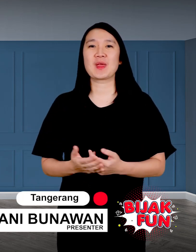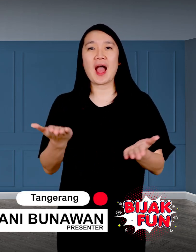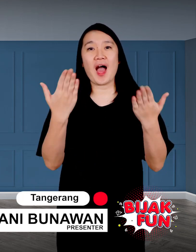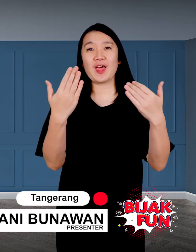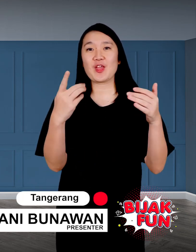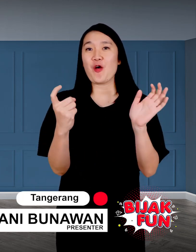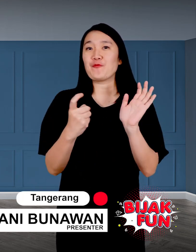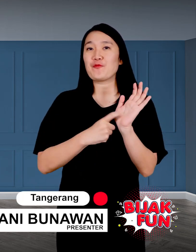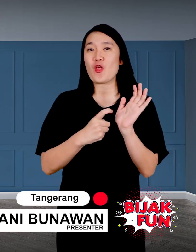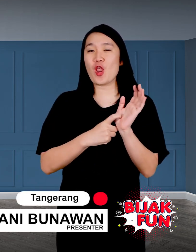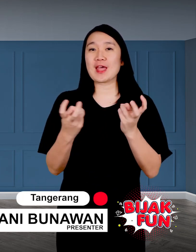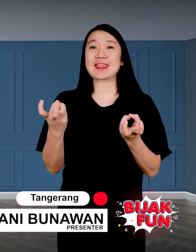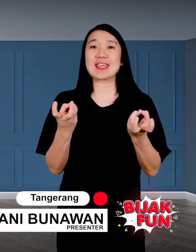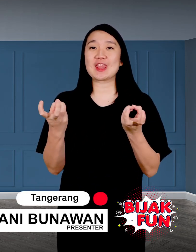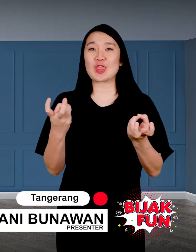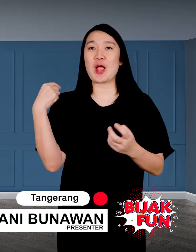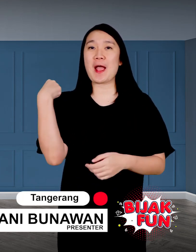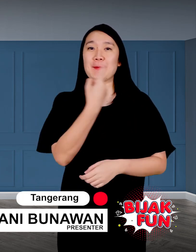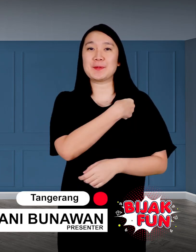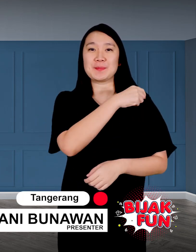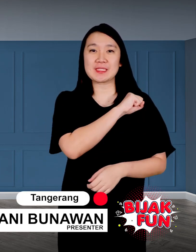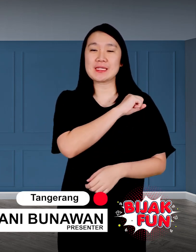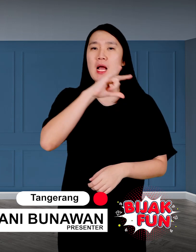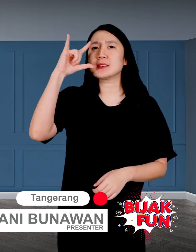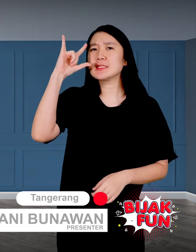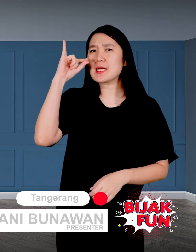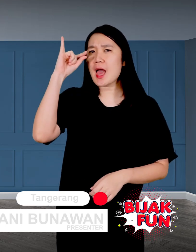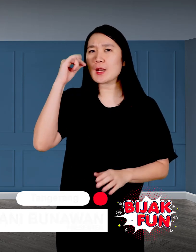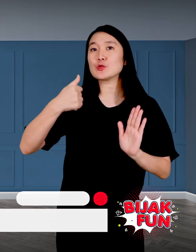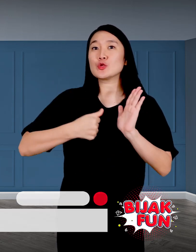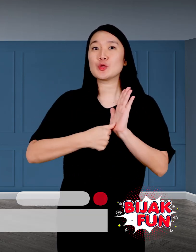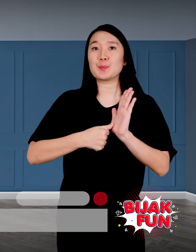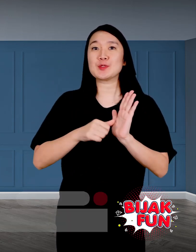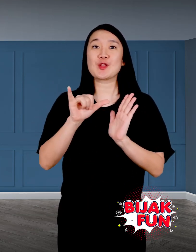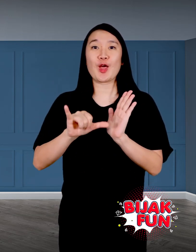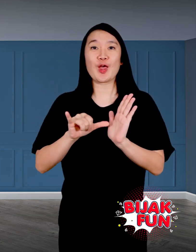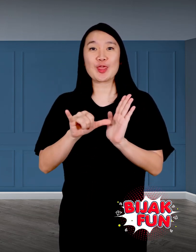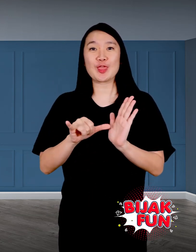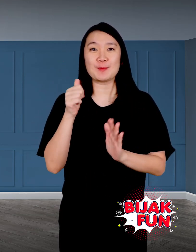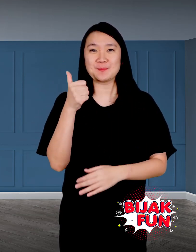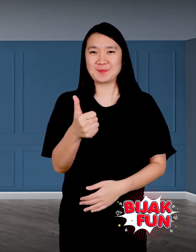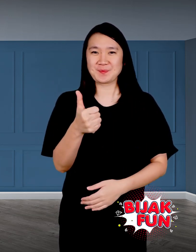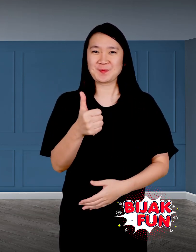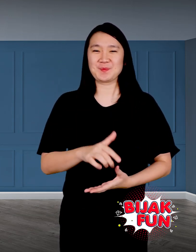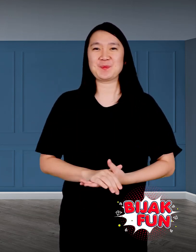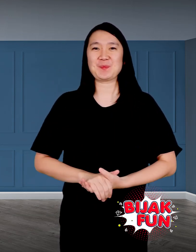Don't forget to follow KamiBijak's TikTok, IG, and subscribe to YouTube ok.